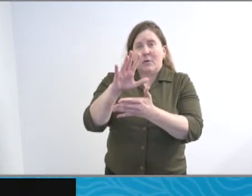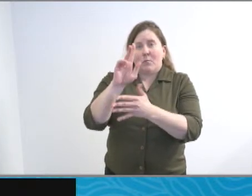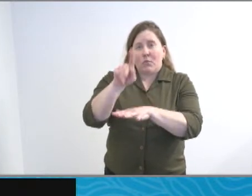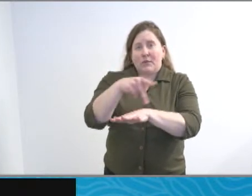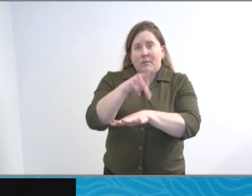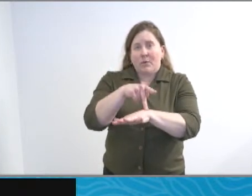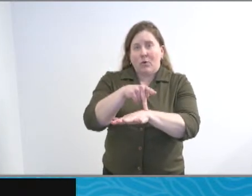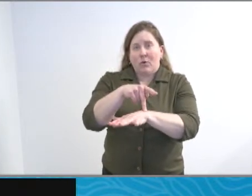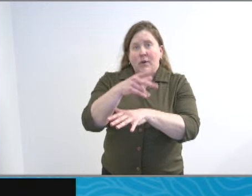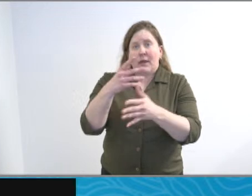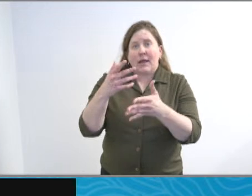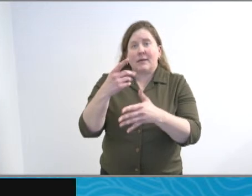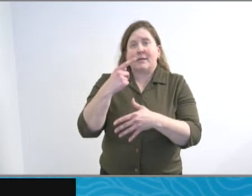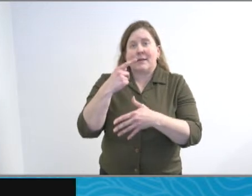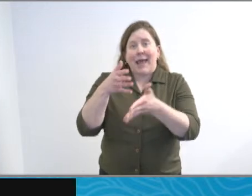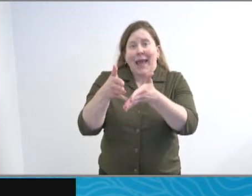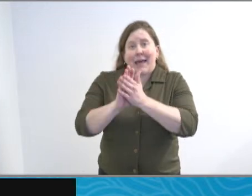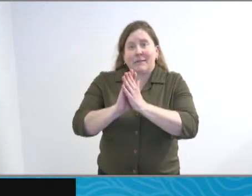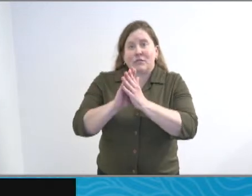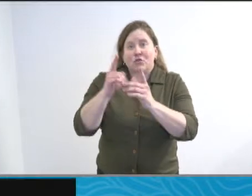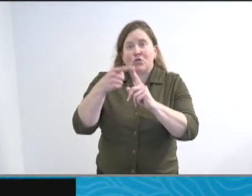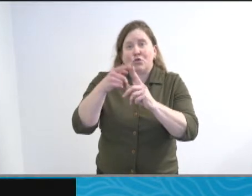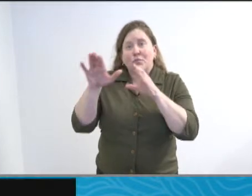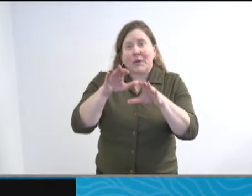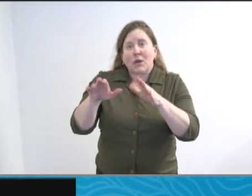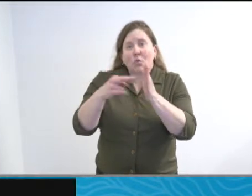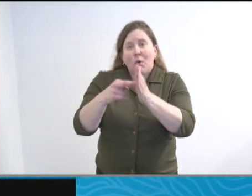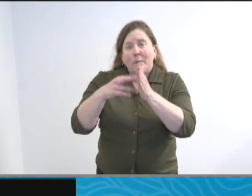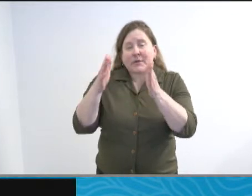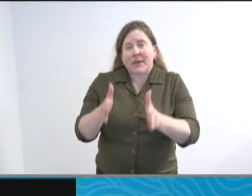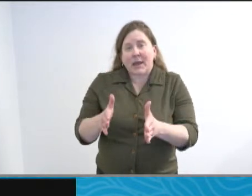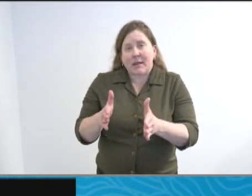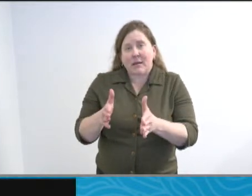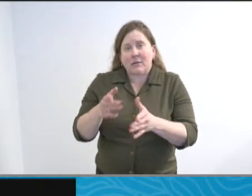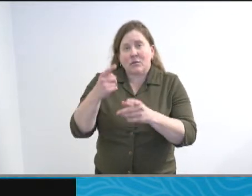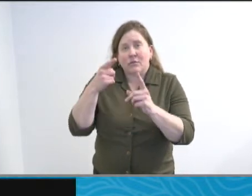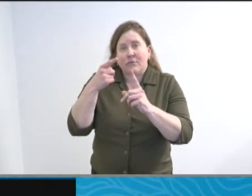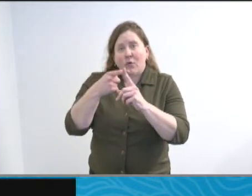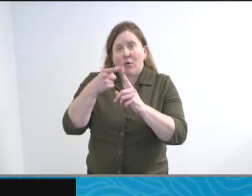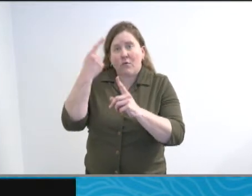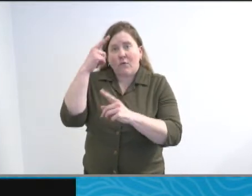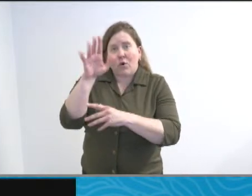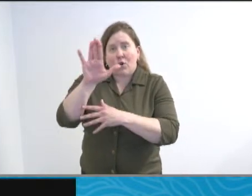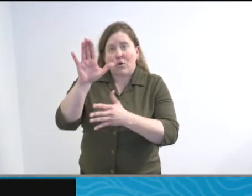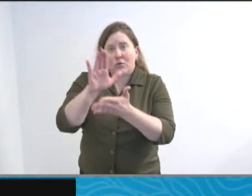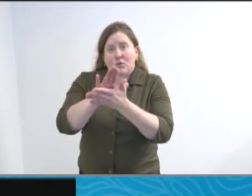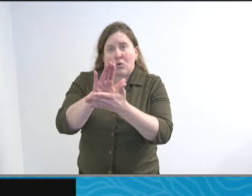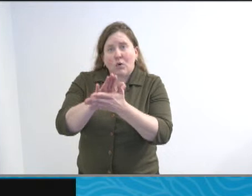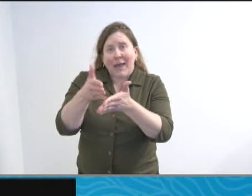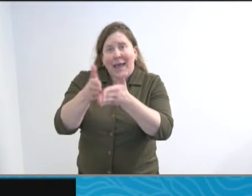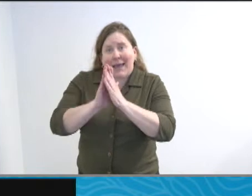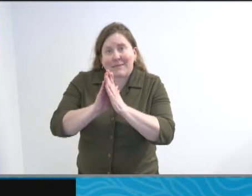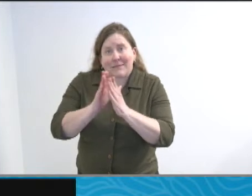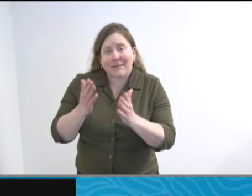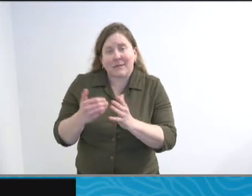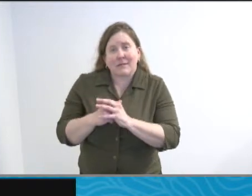for your school, and we would be happy to have you. We still have a couple of meetings left this school year, and then we can look forward